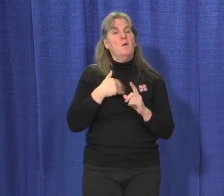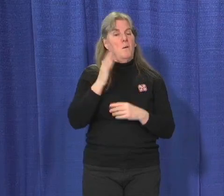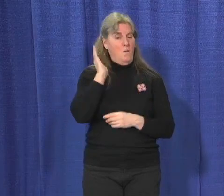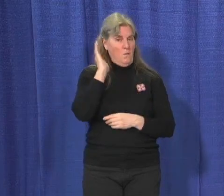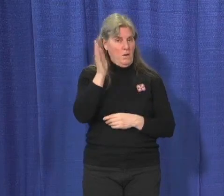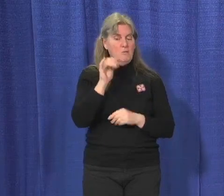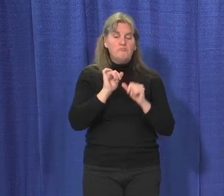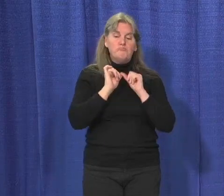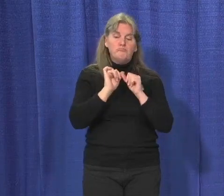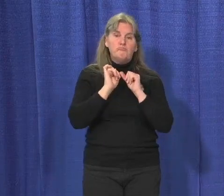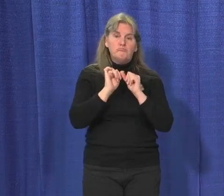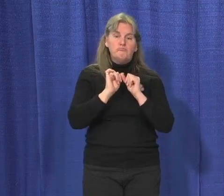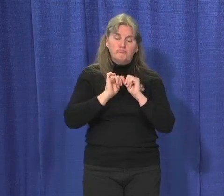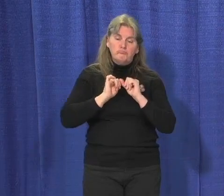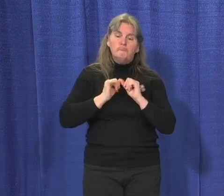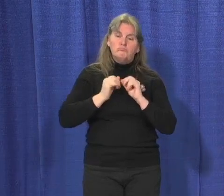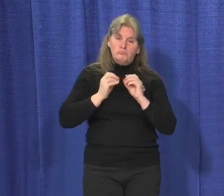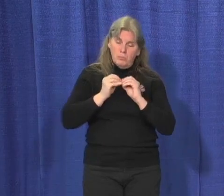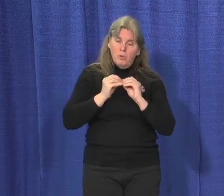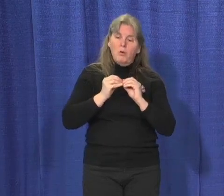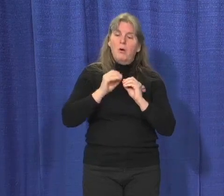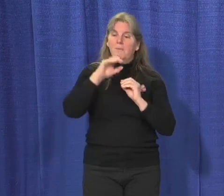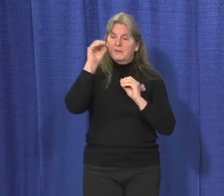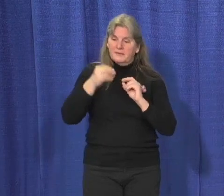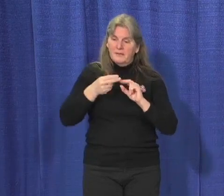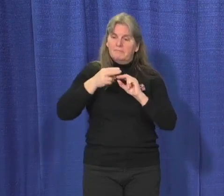And we can make progress and get